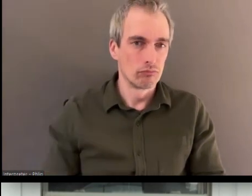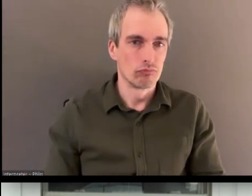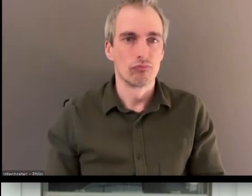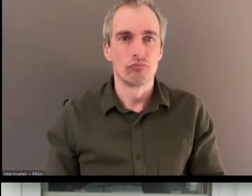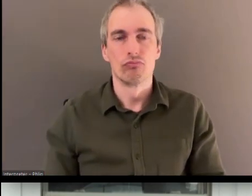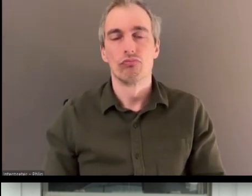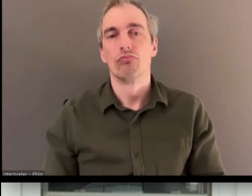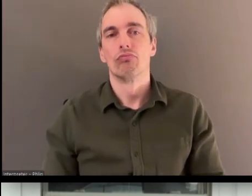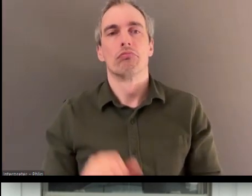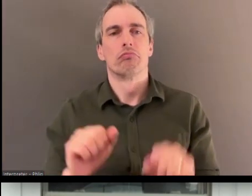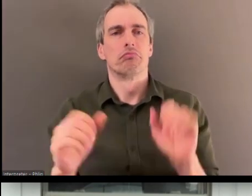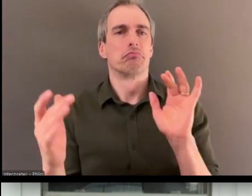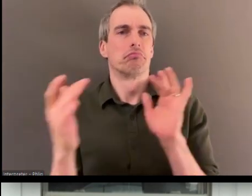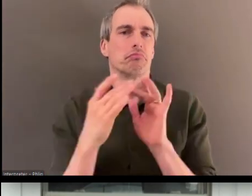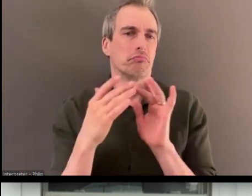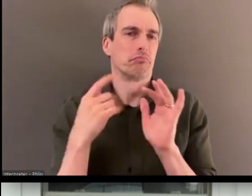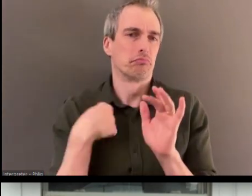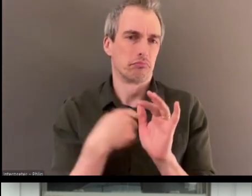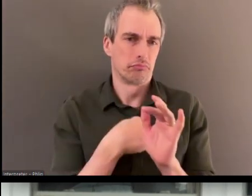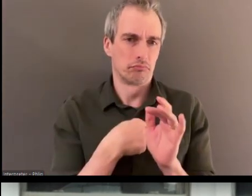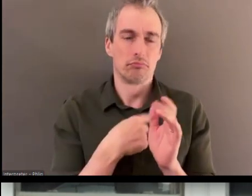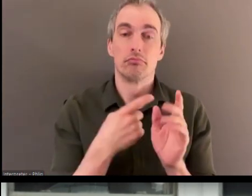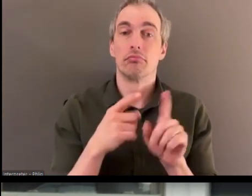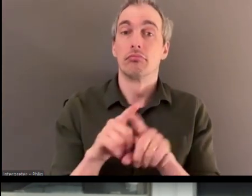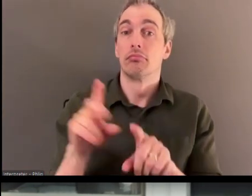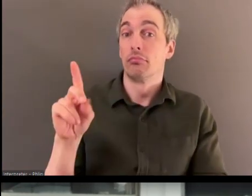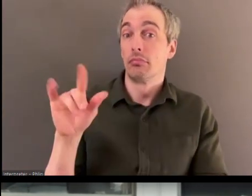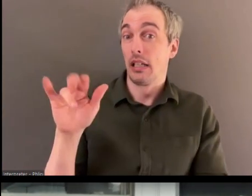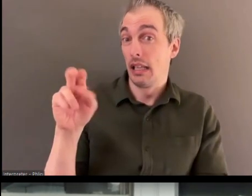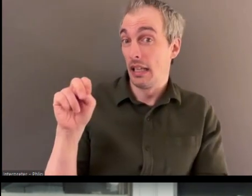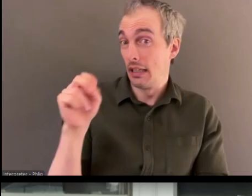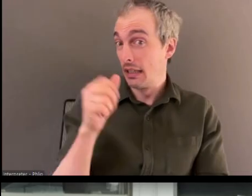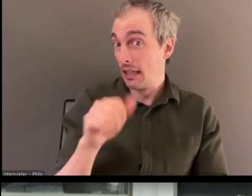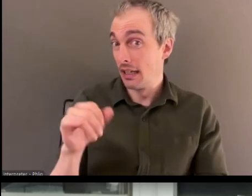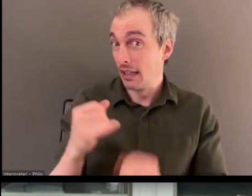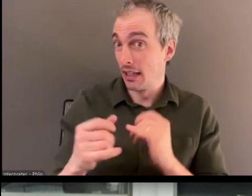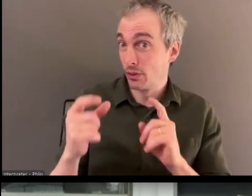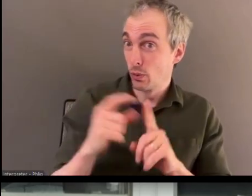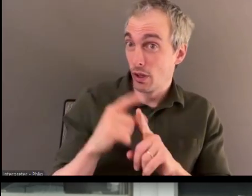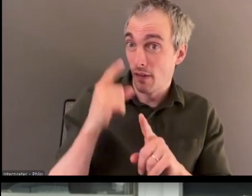But Dylan, you have one last word in the last minute. Thank you all for having us. Thank you all.